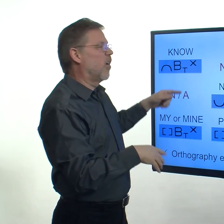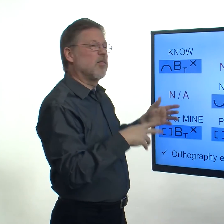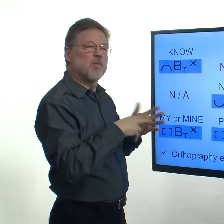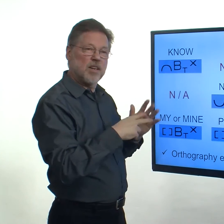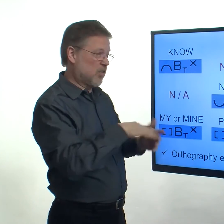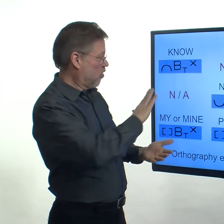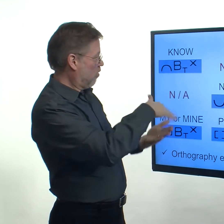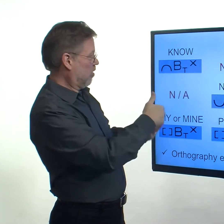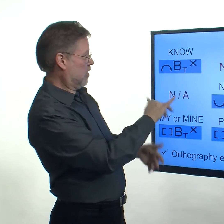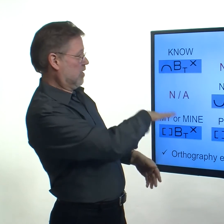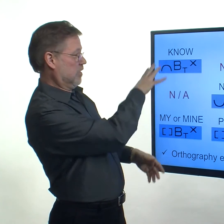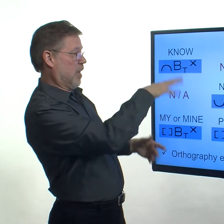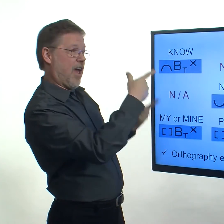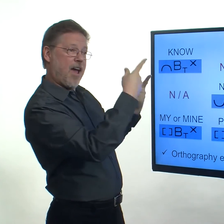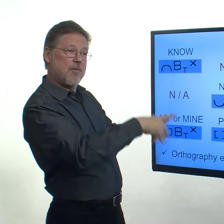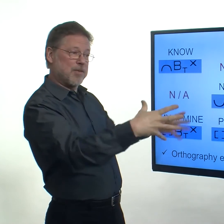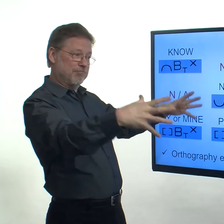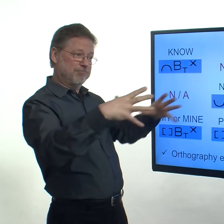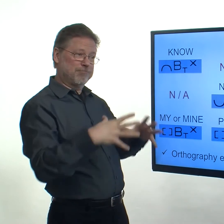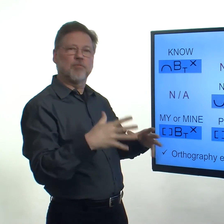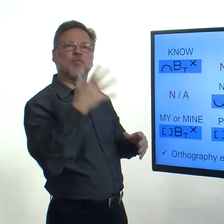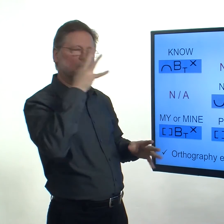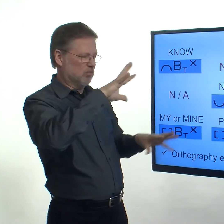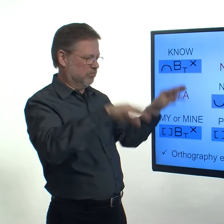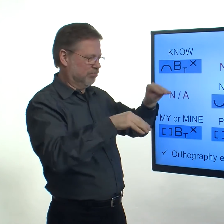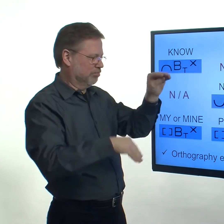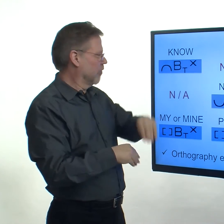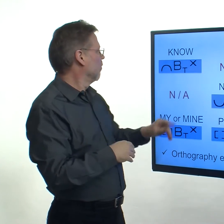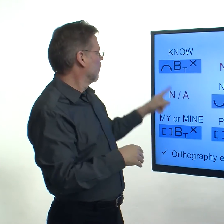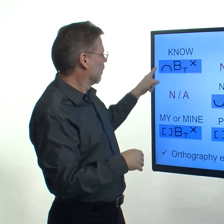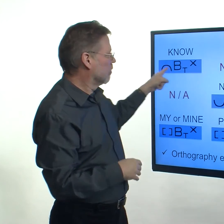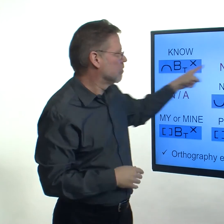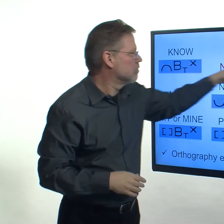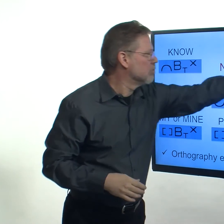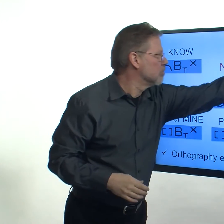show up before ones with the circular symbol. That means if you had to sort these notations,